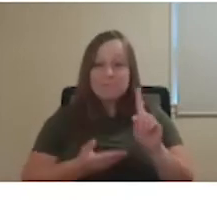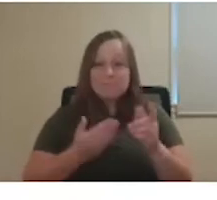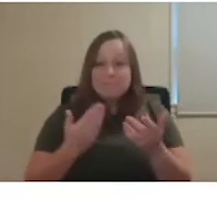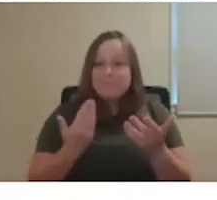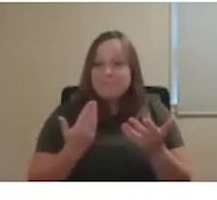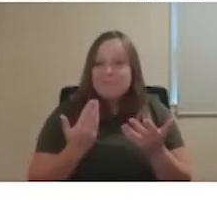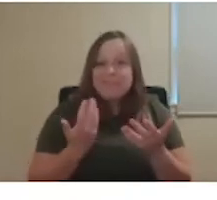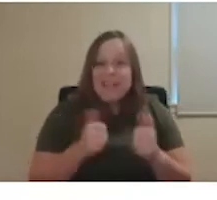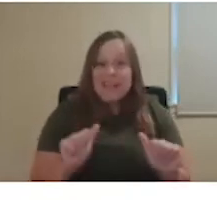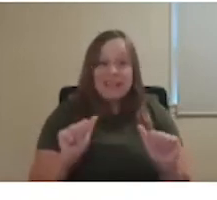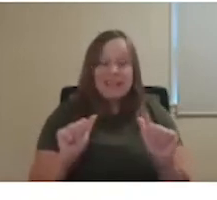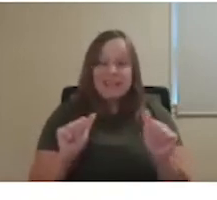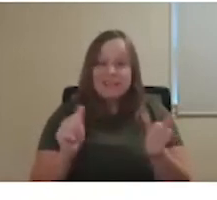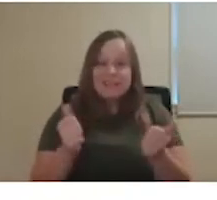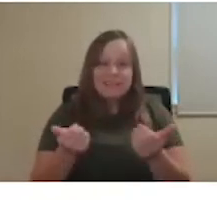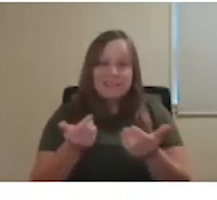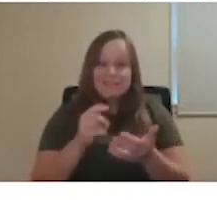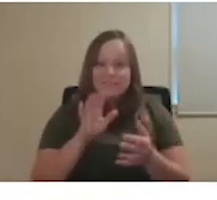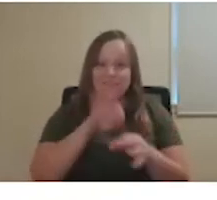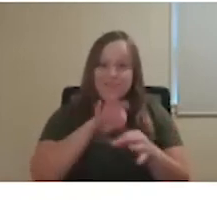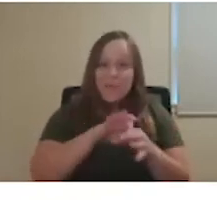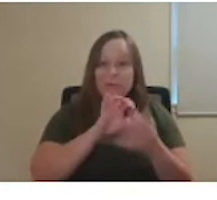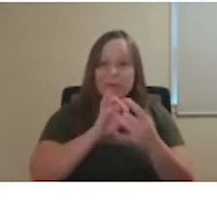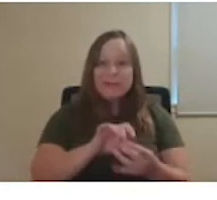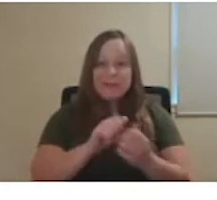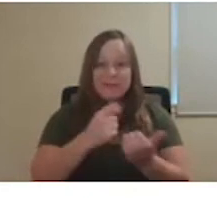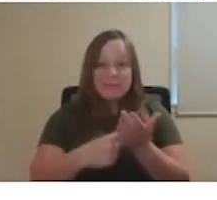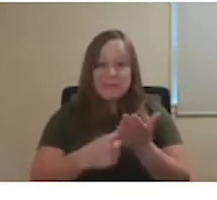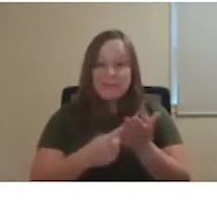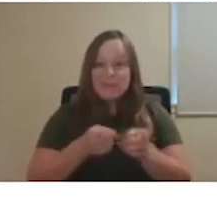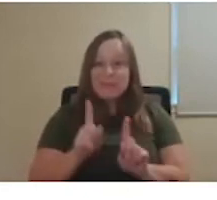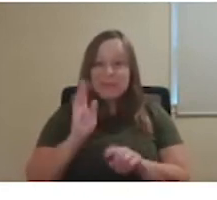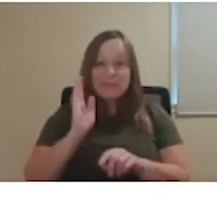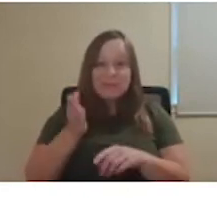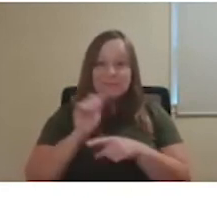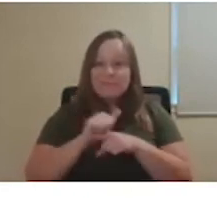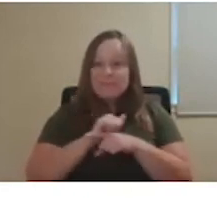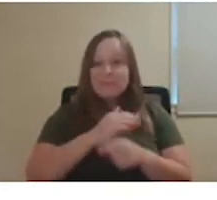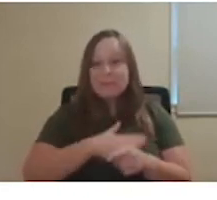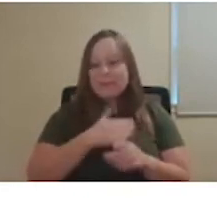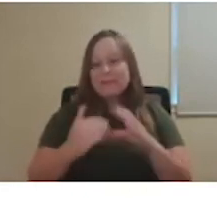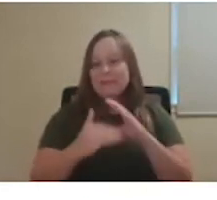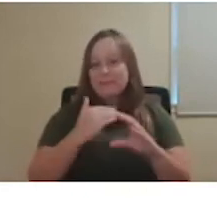that you're able to cast your ballot or anything that was discussed during this training, please reach out to me.